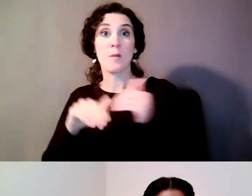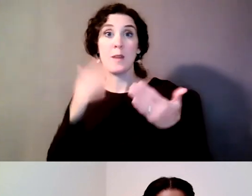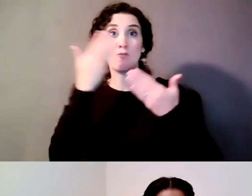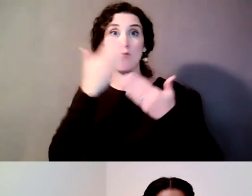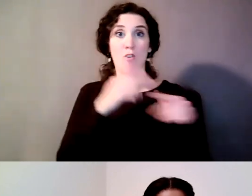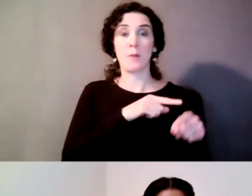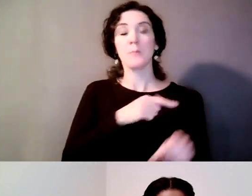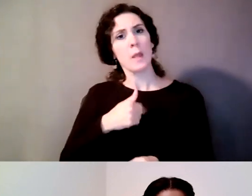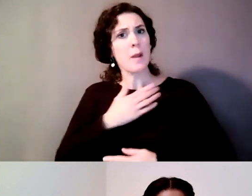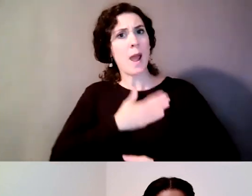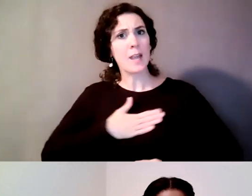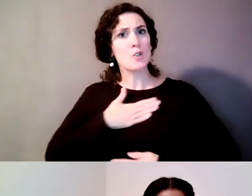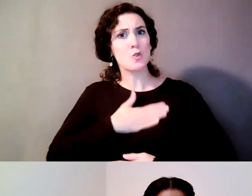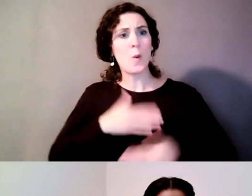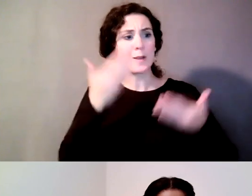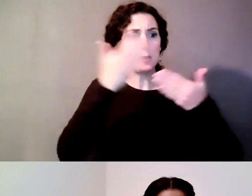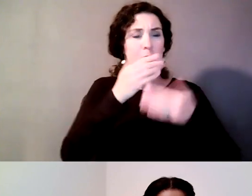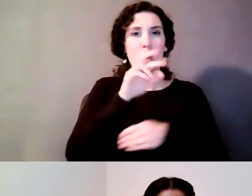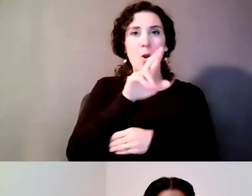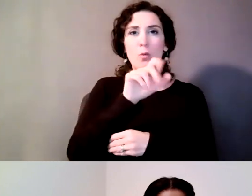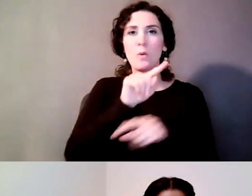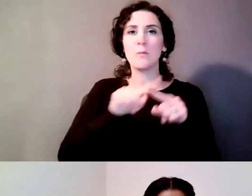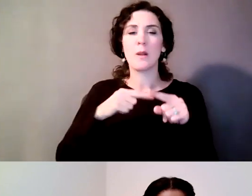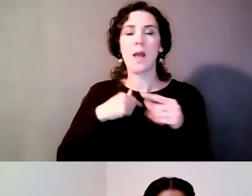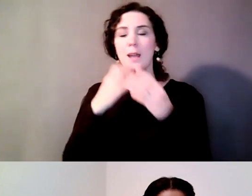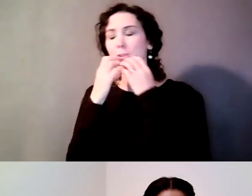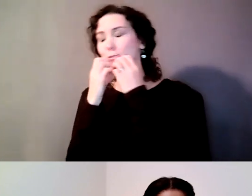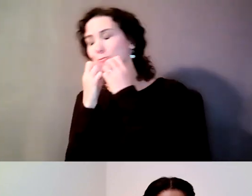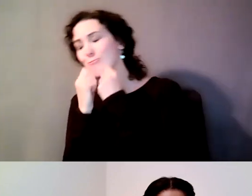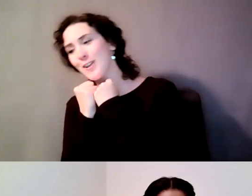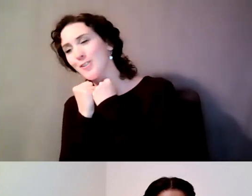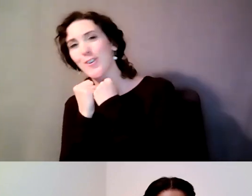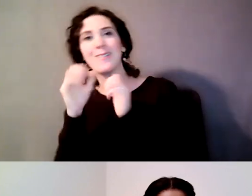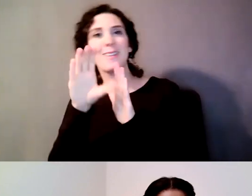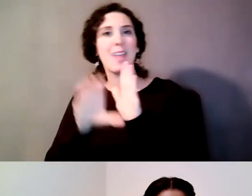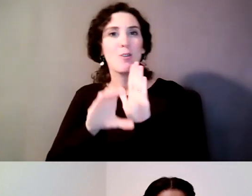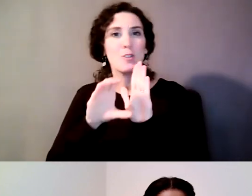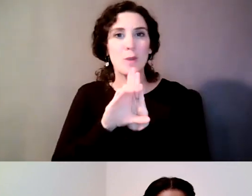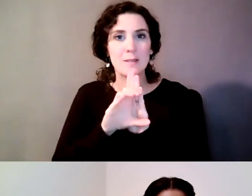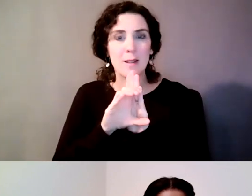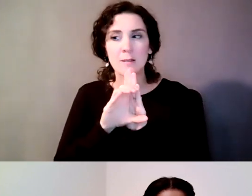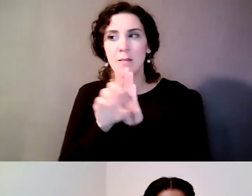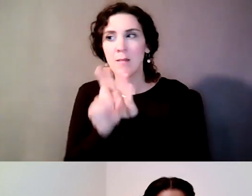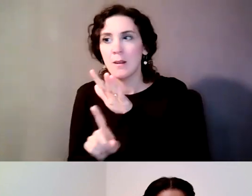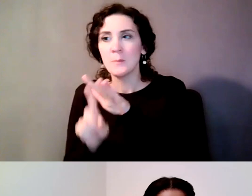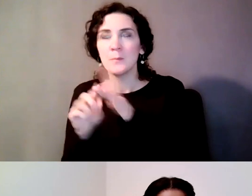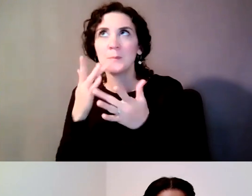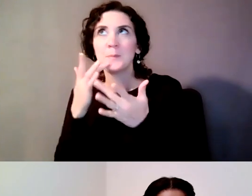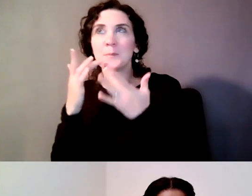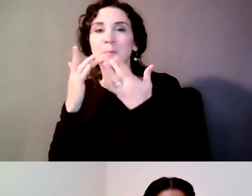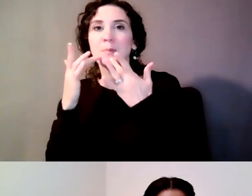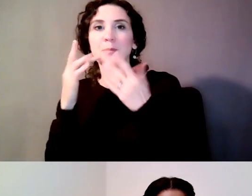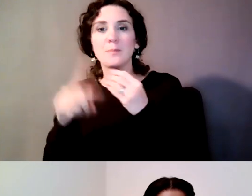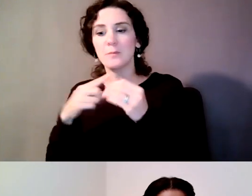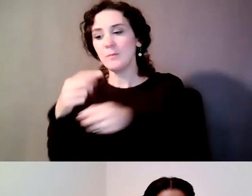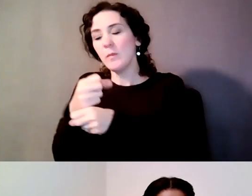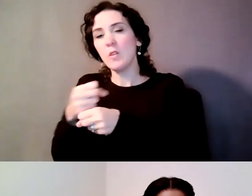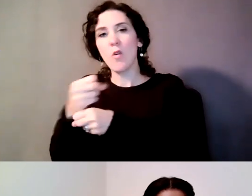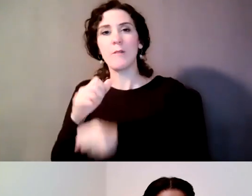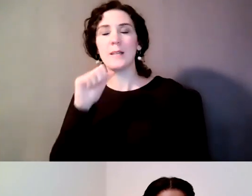but I really treasure the characteristics that come through when coffee is not